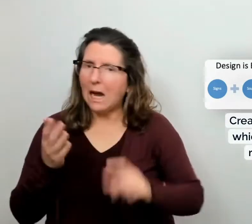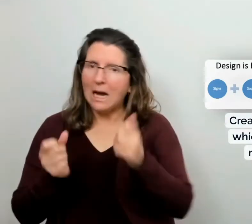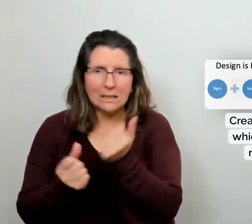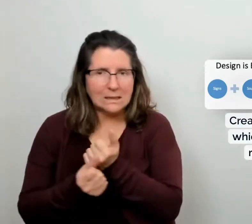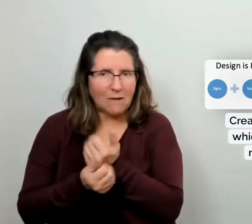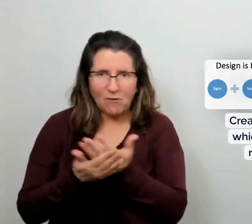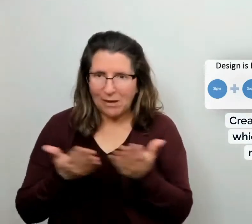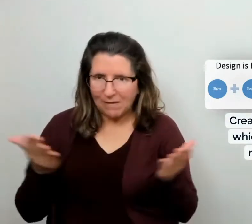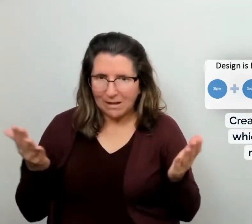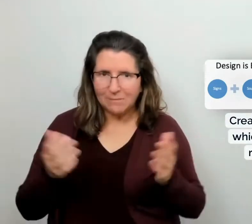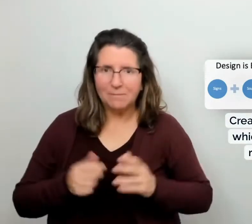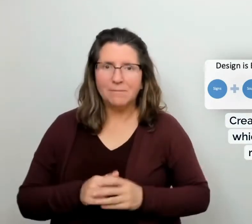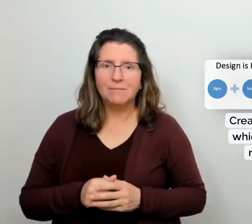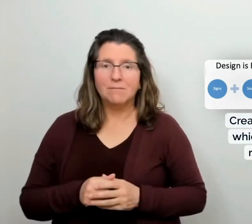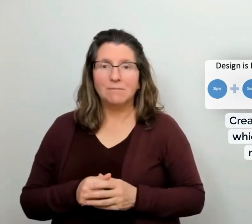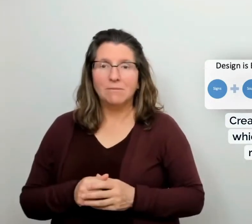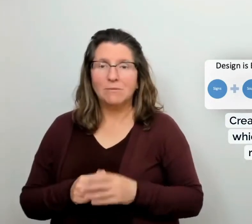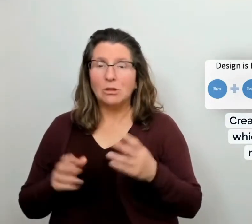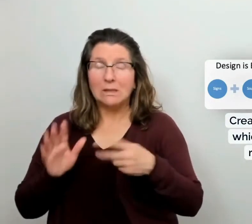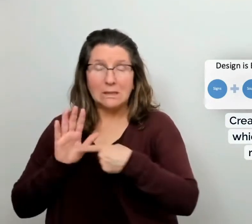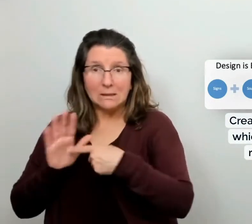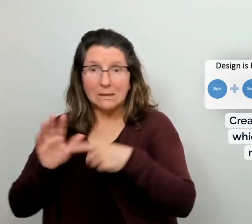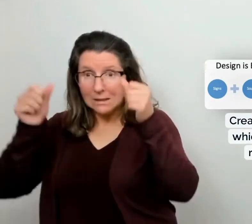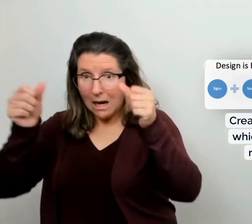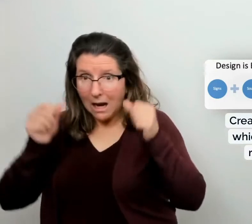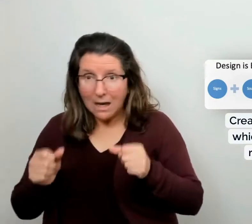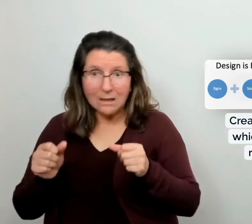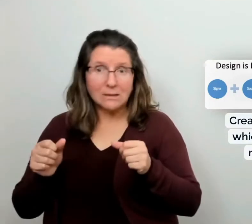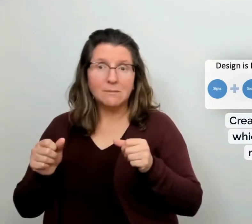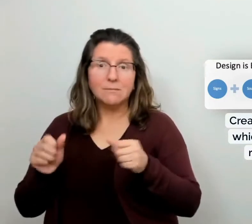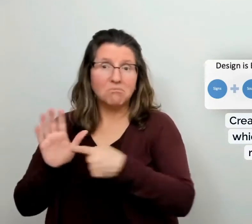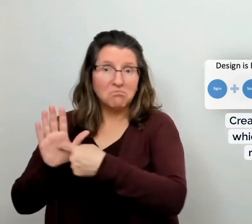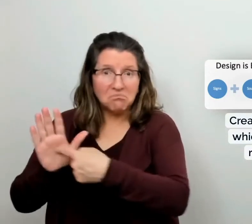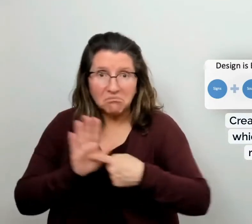DESIGN is everything. Remember this guide: